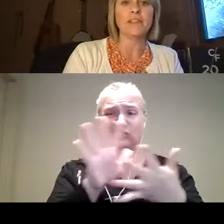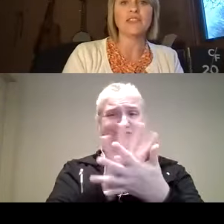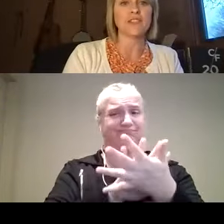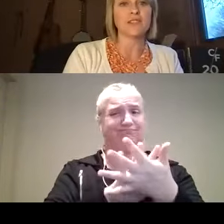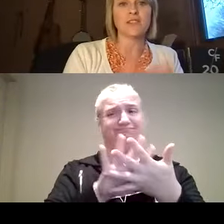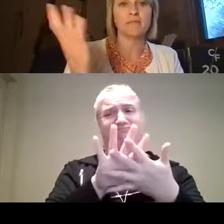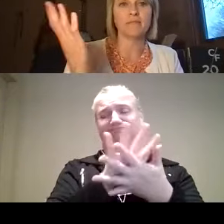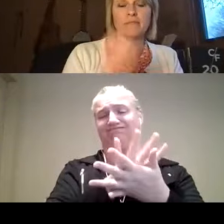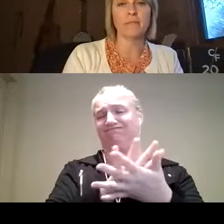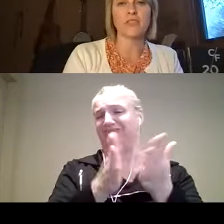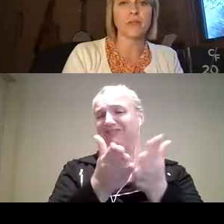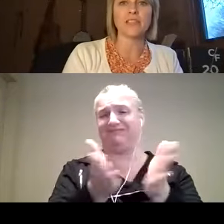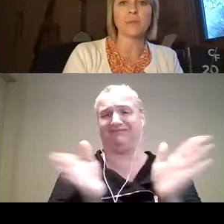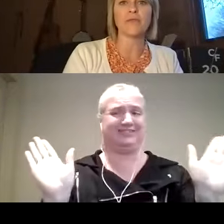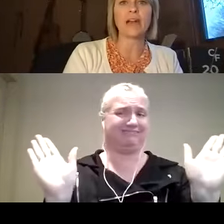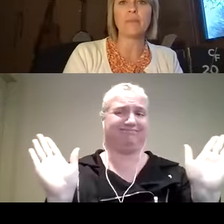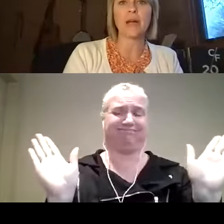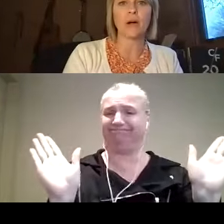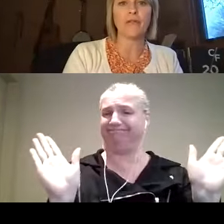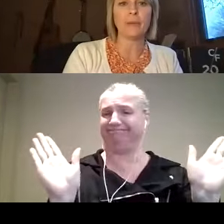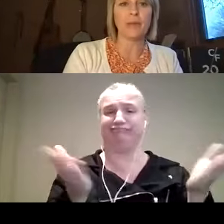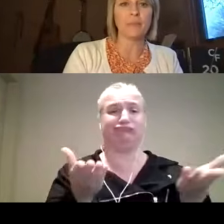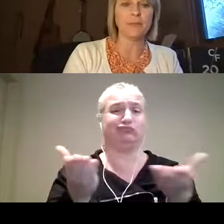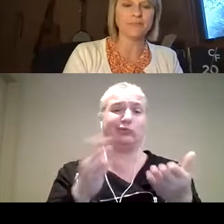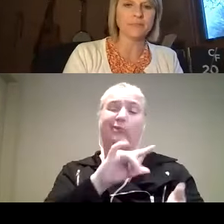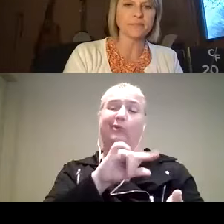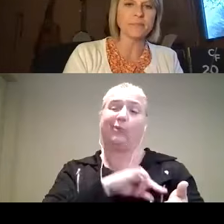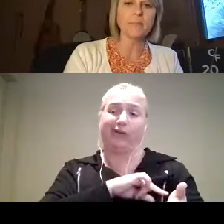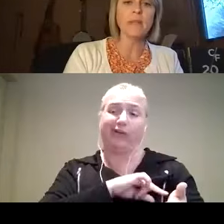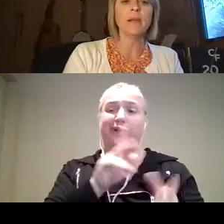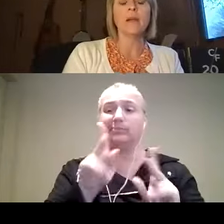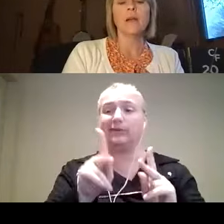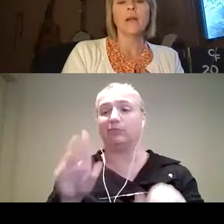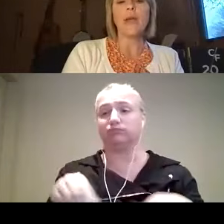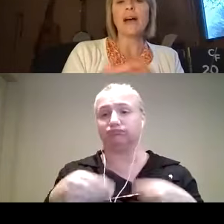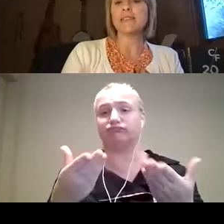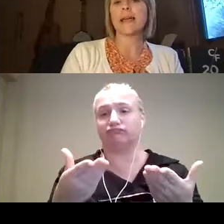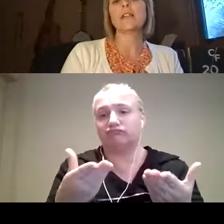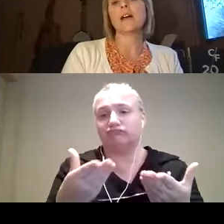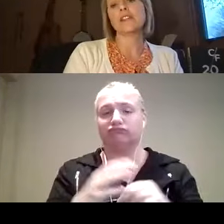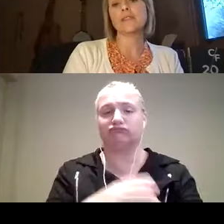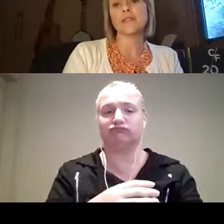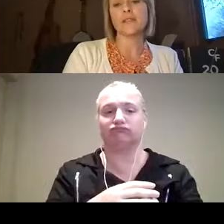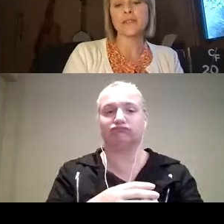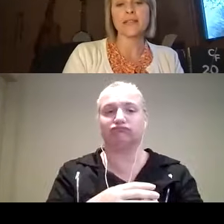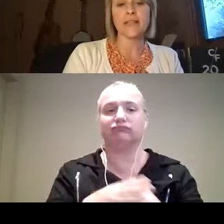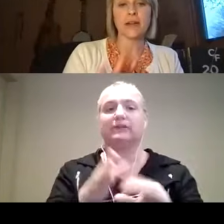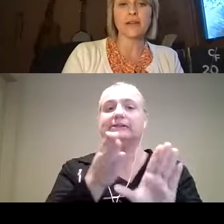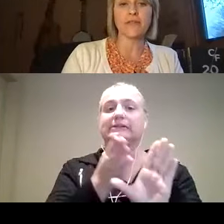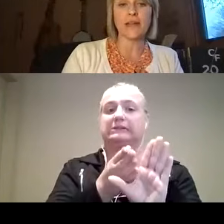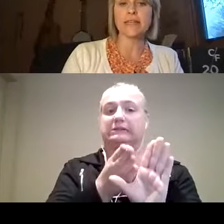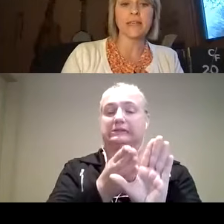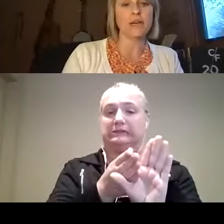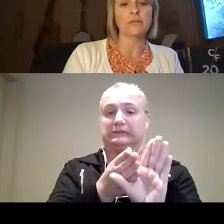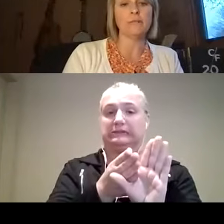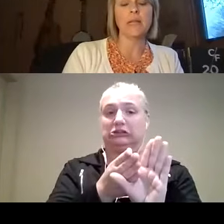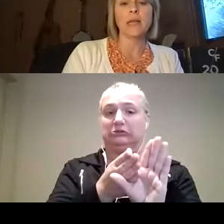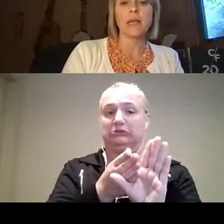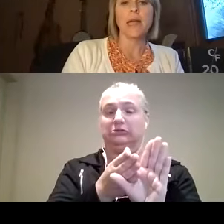But it's just services provided by qualified people. We have psychological services. And they're defined here.